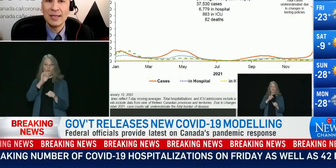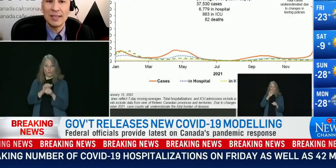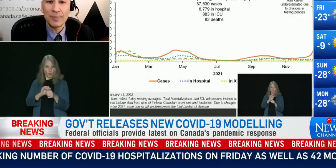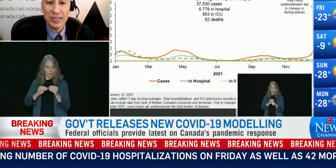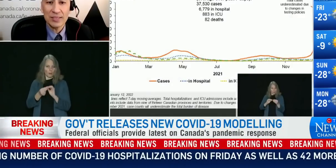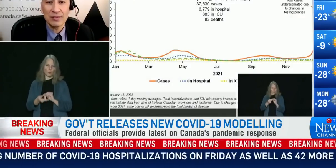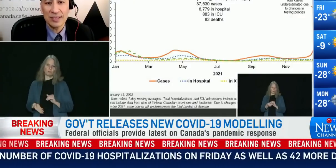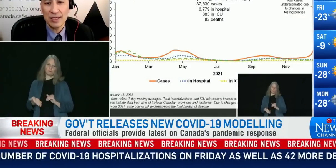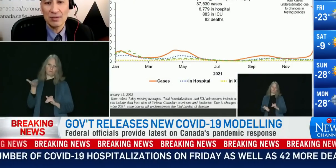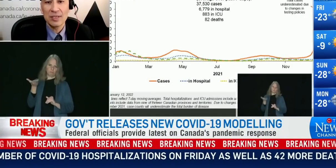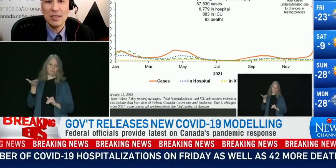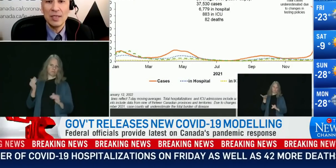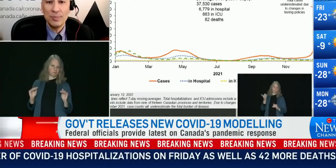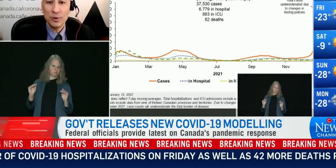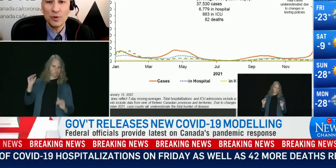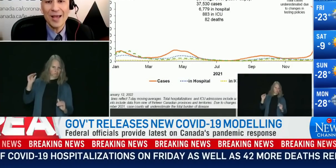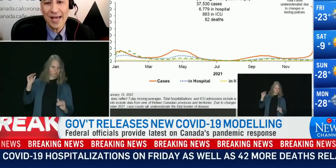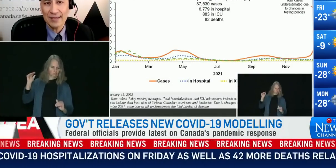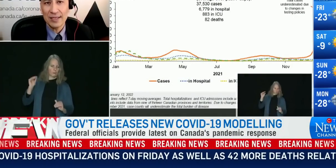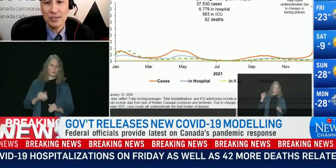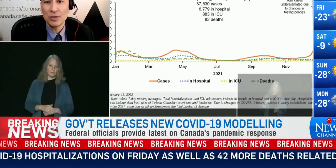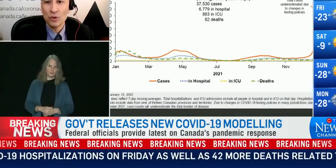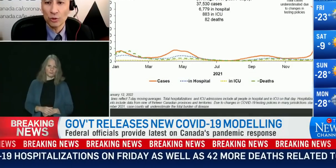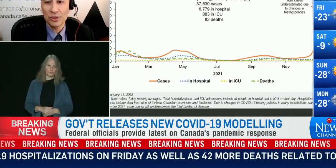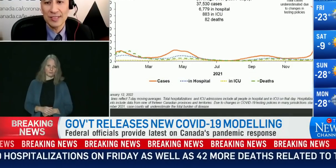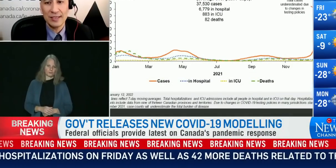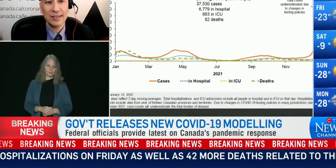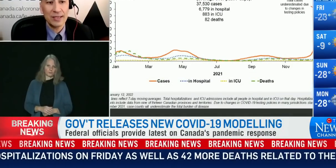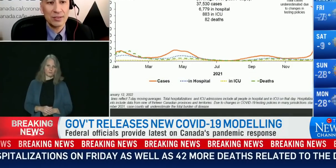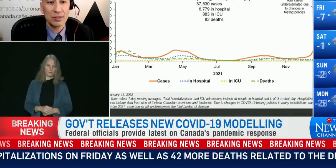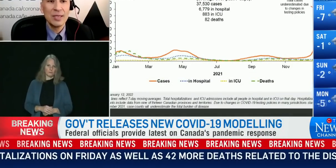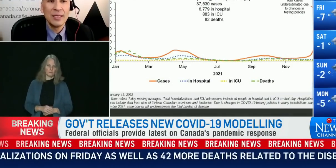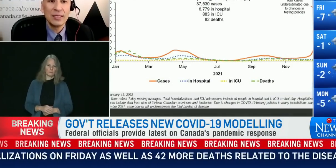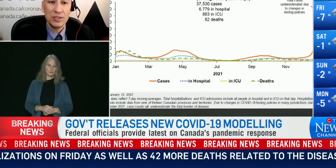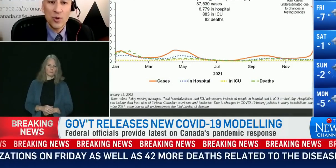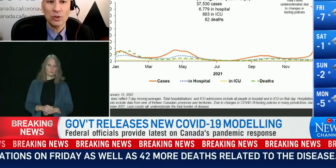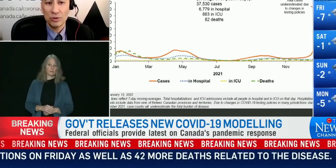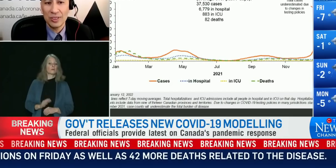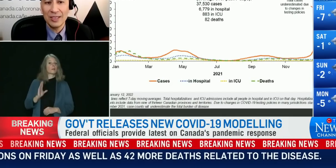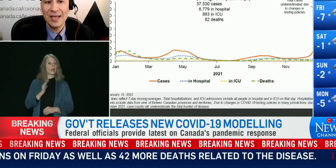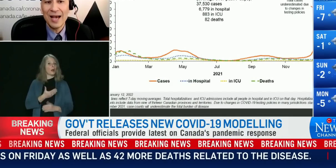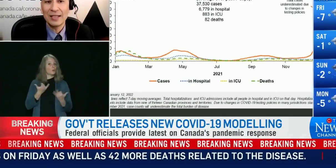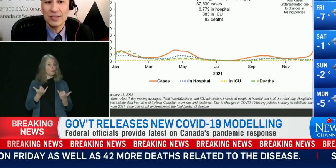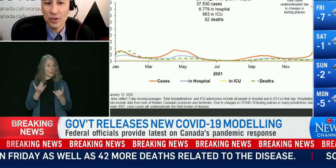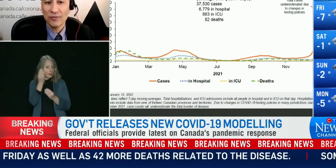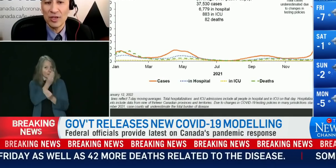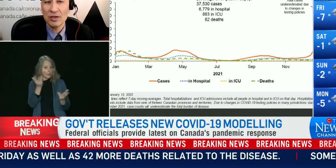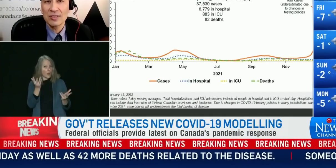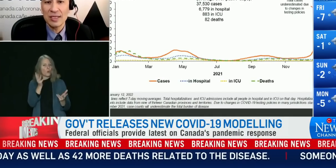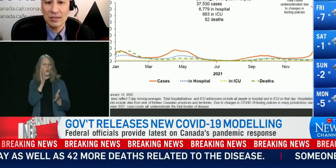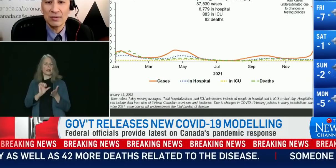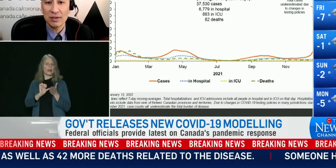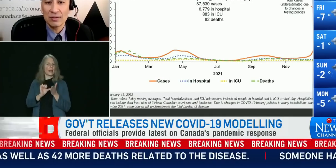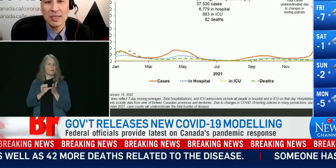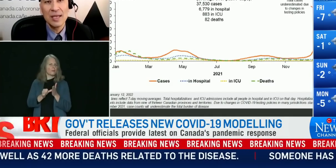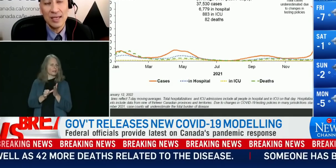AND THE REAL NUMBER OF NEW